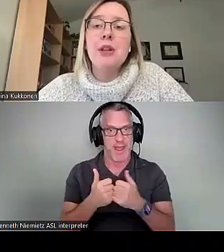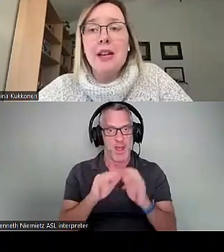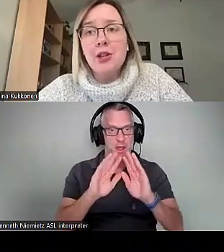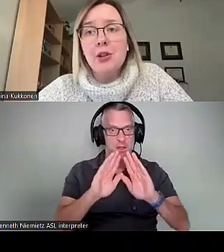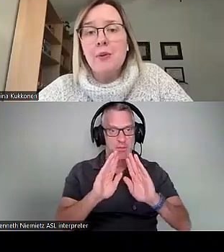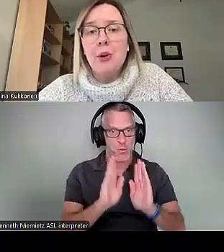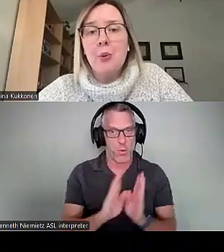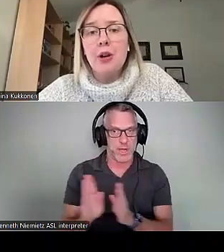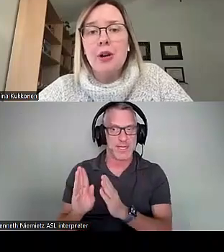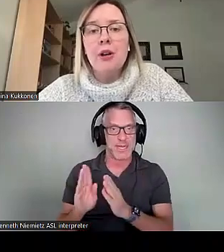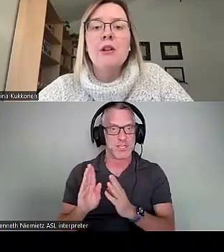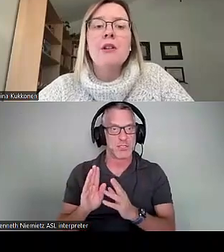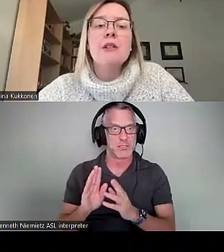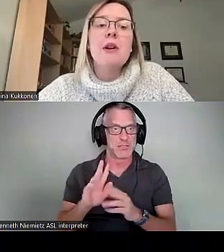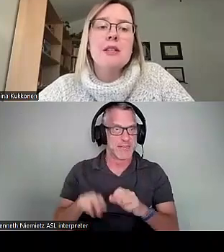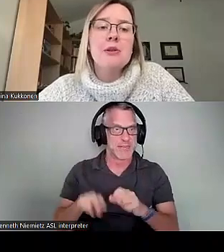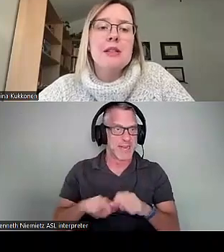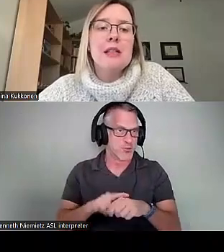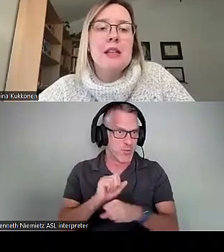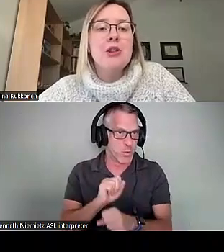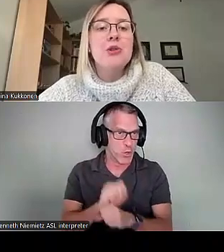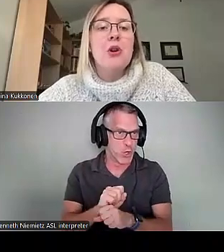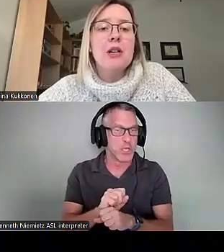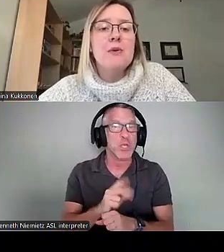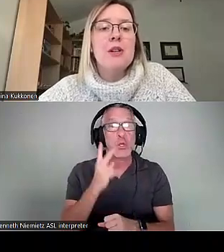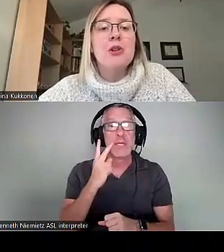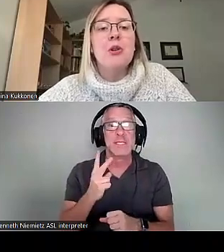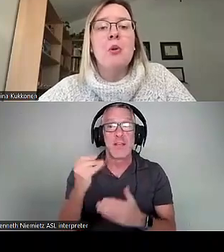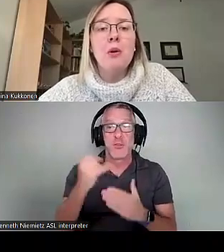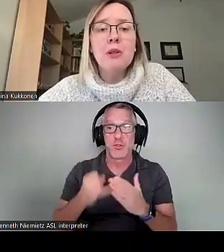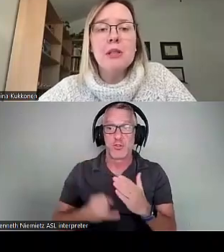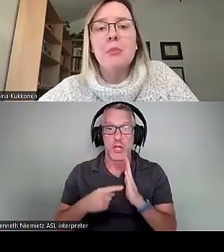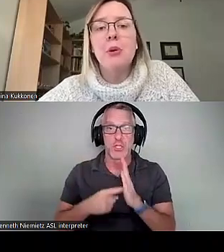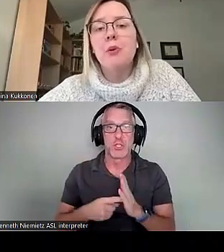the nature of their work. So as you can see, the drawings, feature quotes pulled